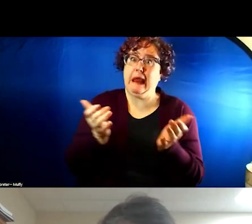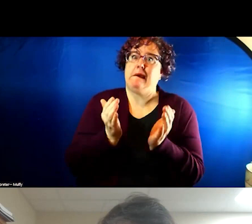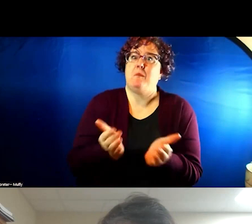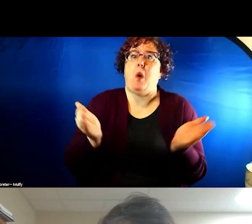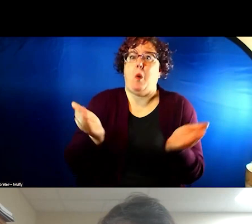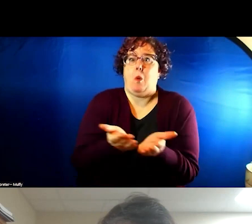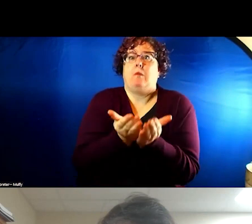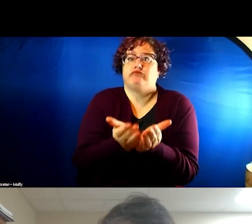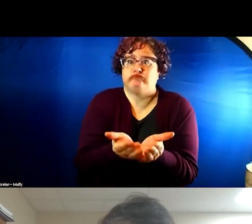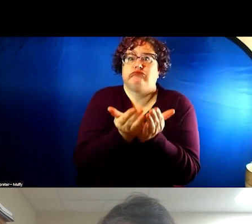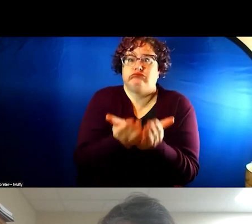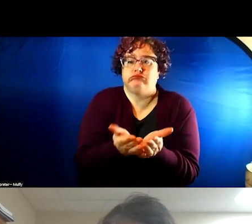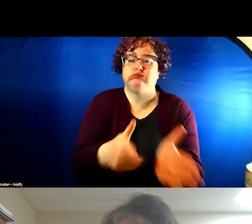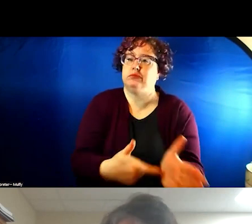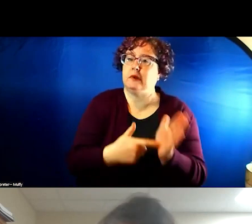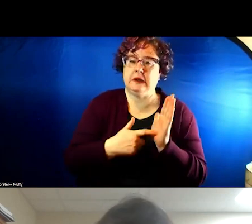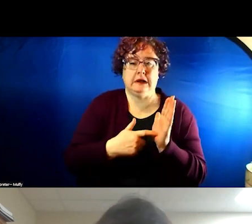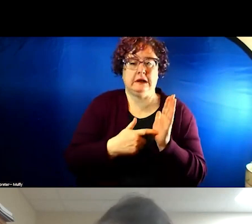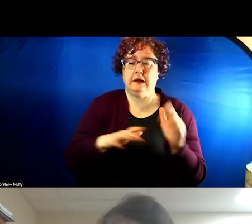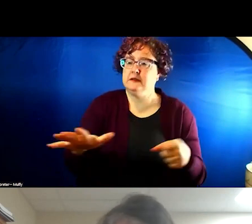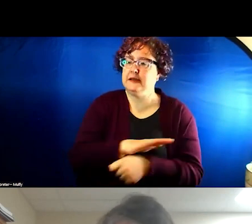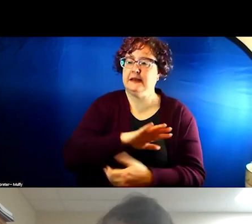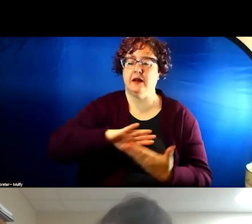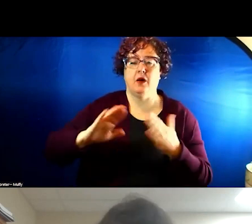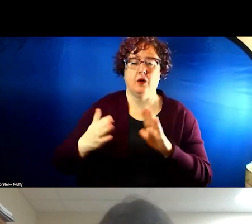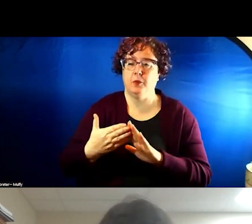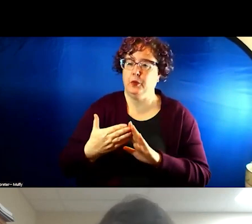IT TAKE AS WHOLE COMMUNITY WORKING TOGETHER.